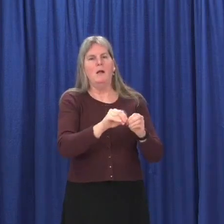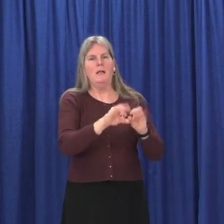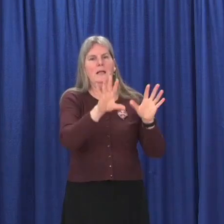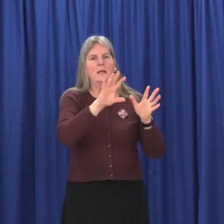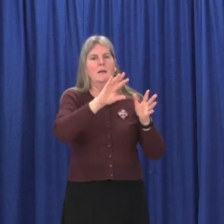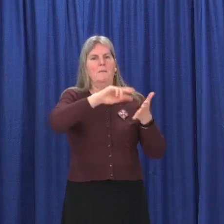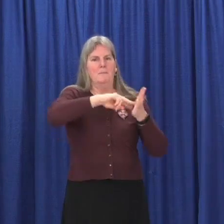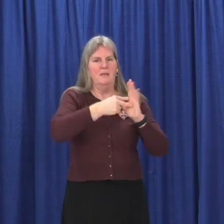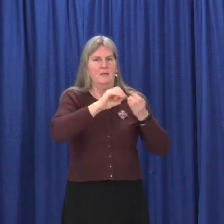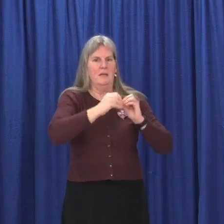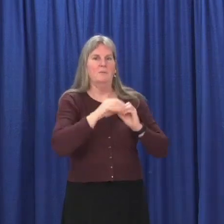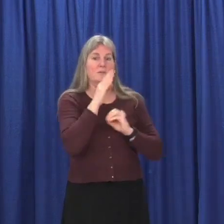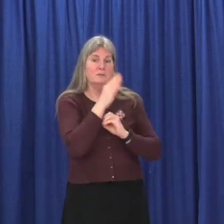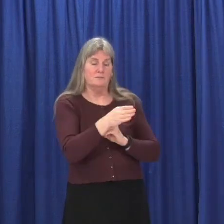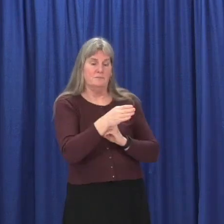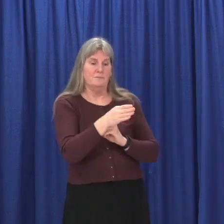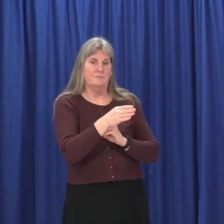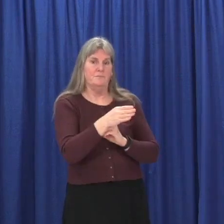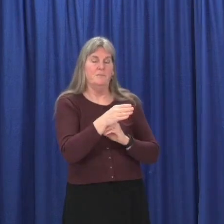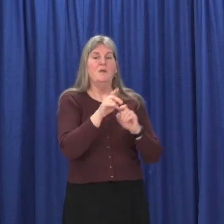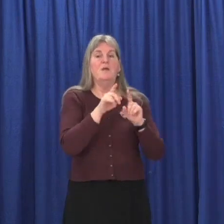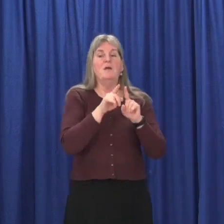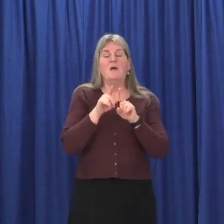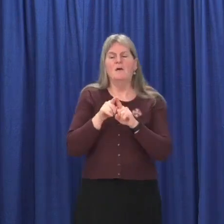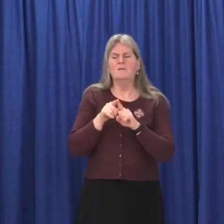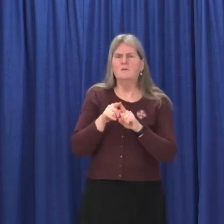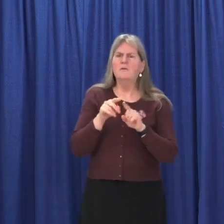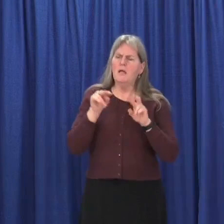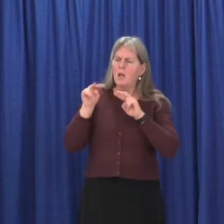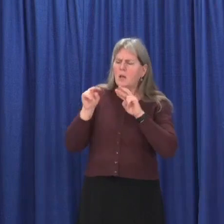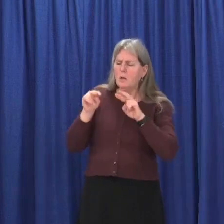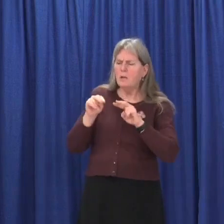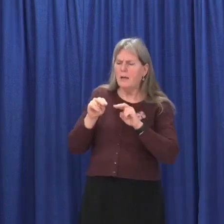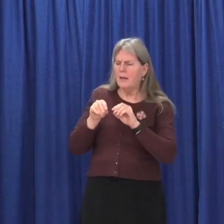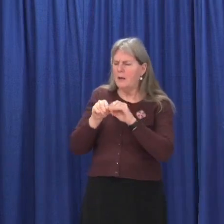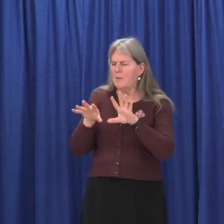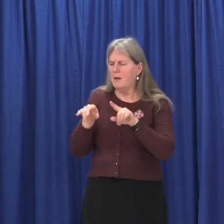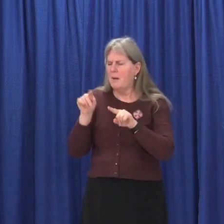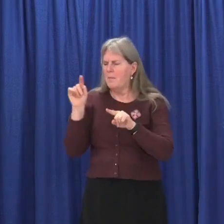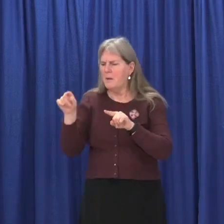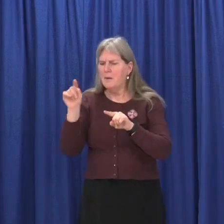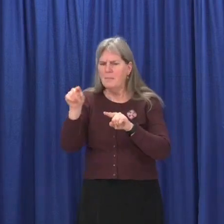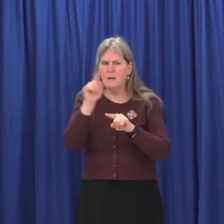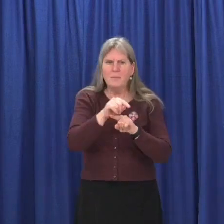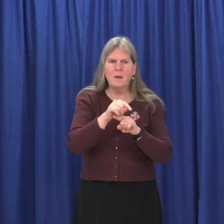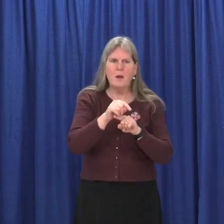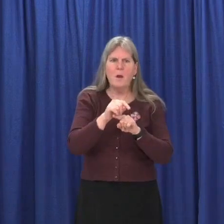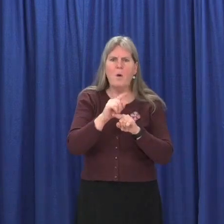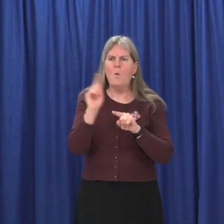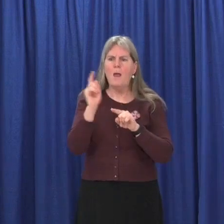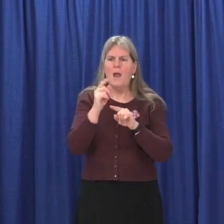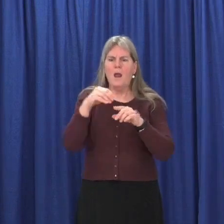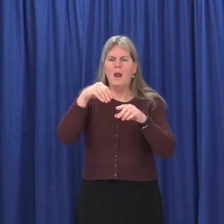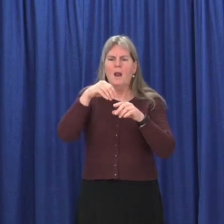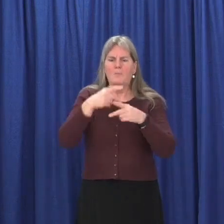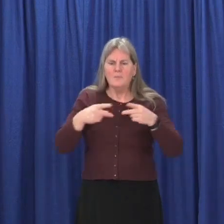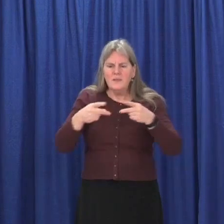in fact all the time, we also look at the number of outbreaks, the spread across the geography, the number, and then we look at severity,